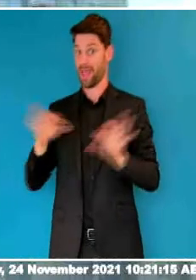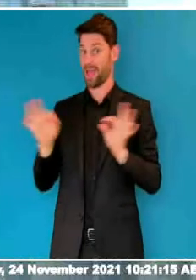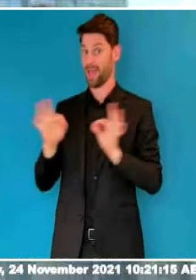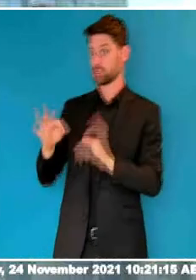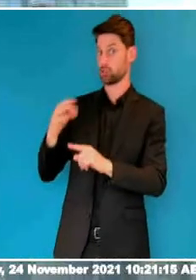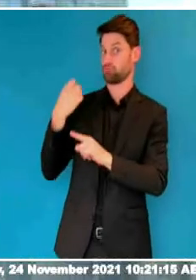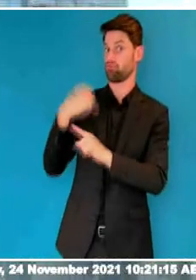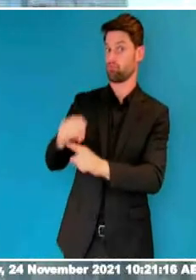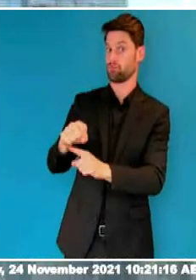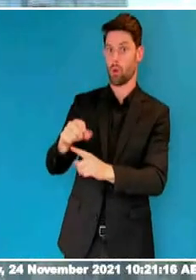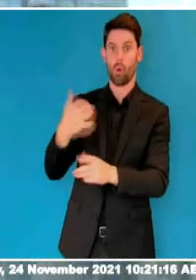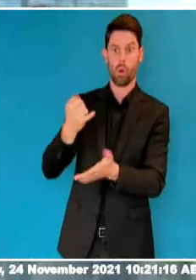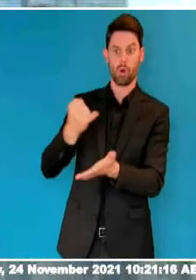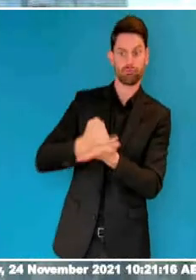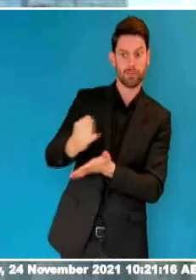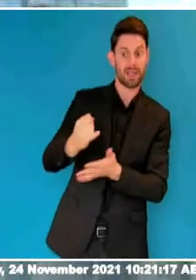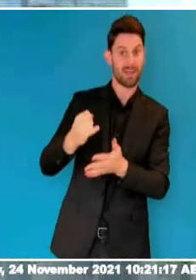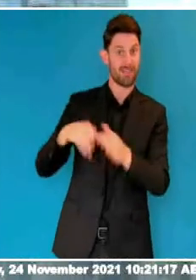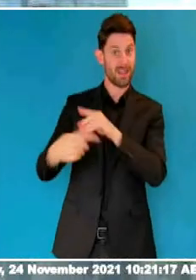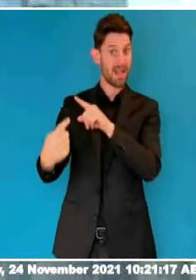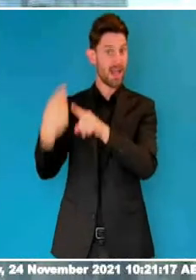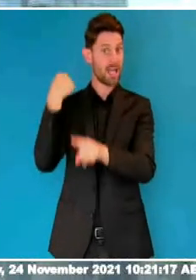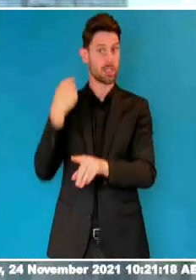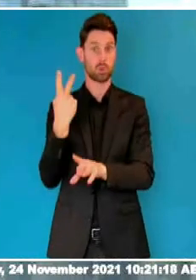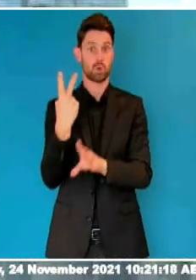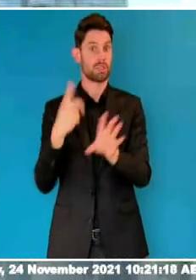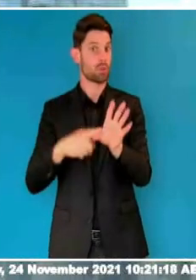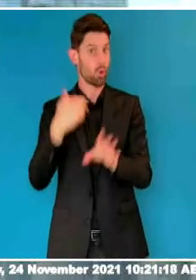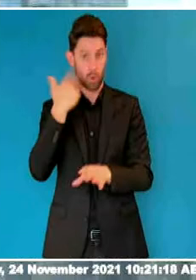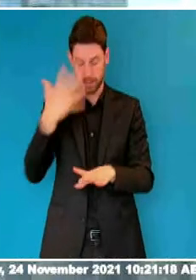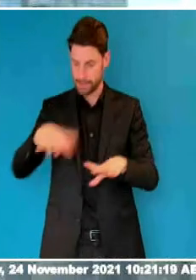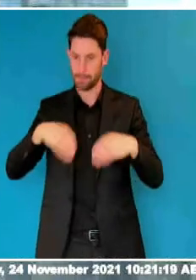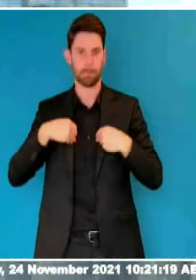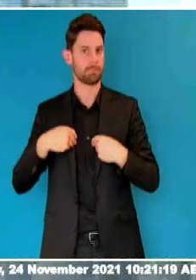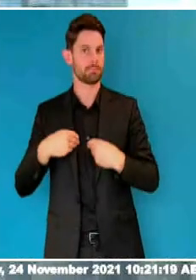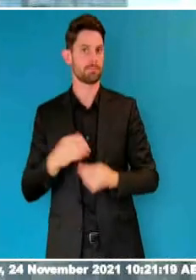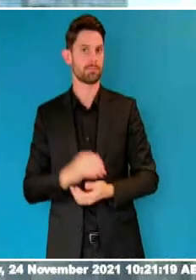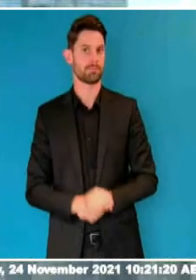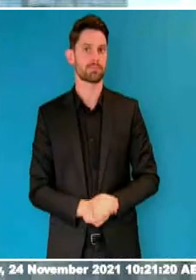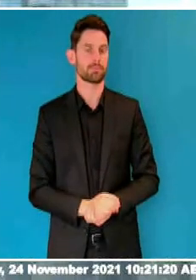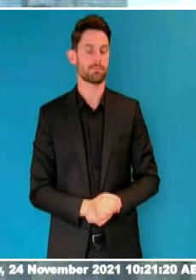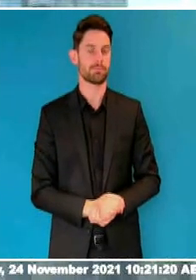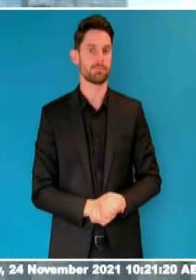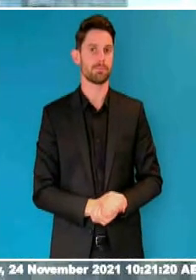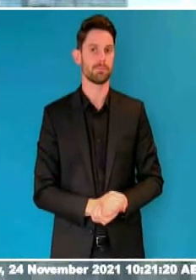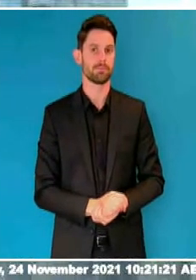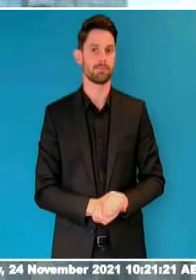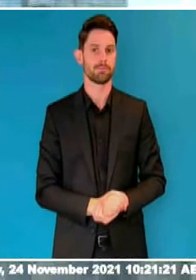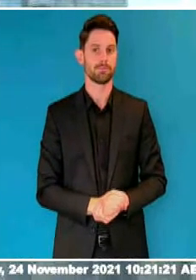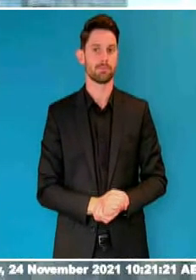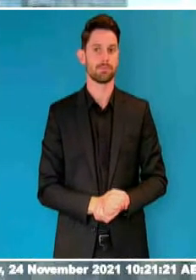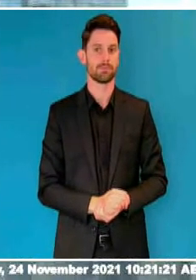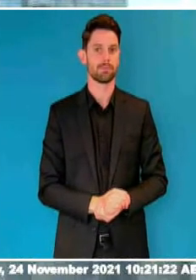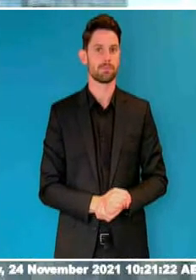So the motivating factor for RMIT in its